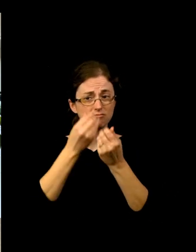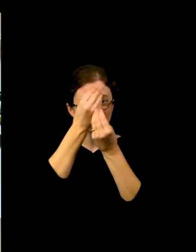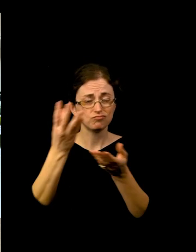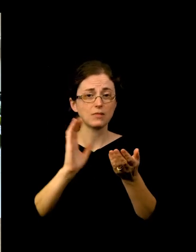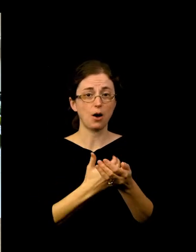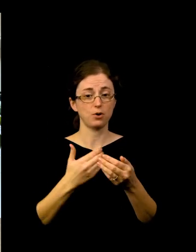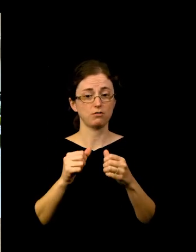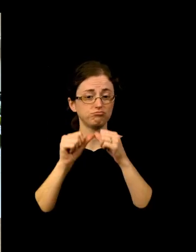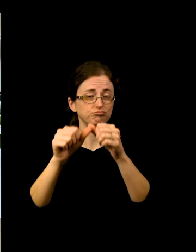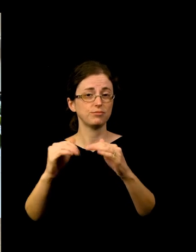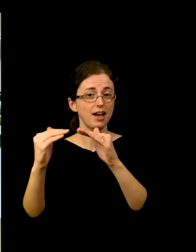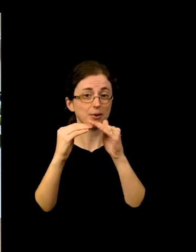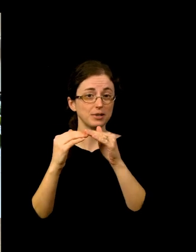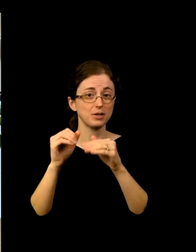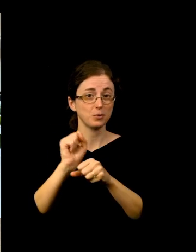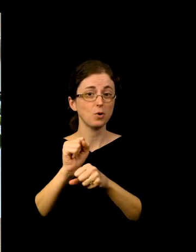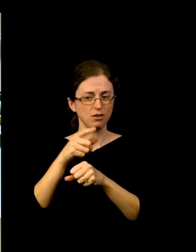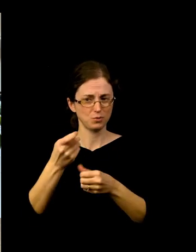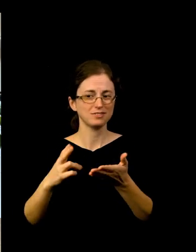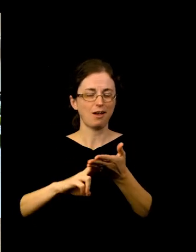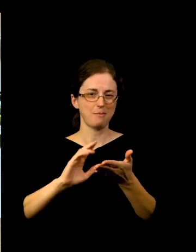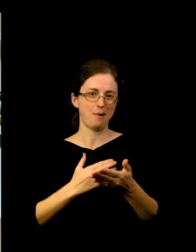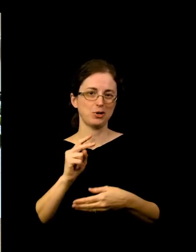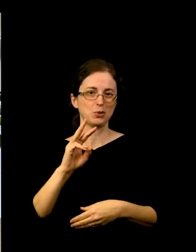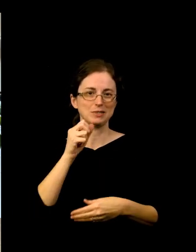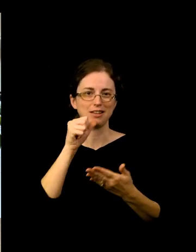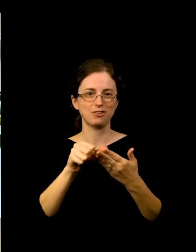be sure to sign up to receive our email newsletters and follow us on social media.